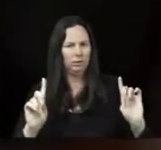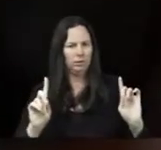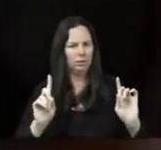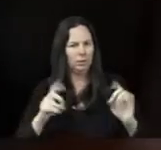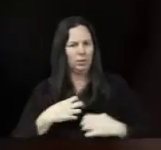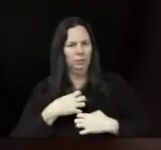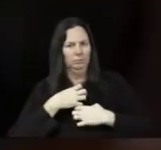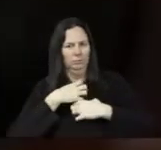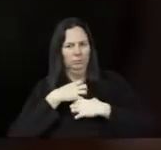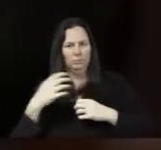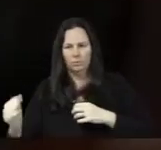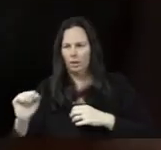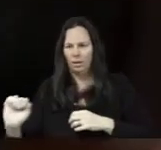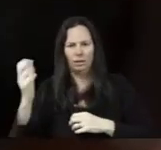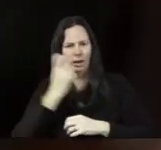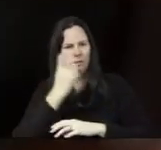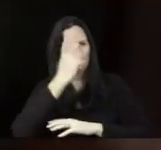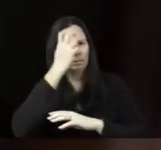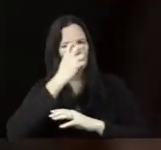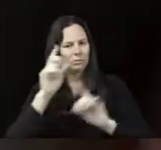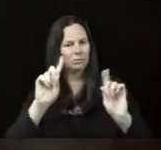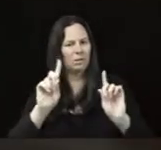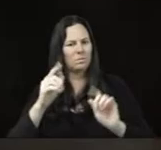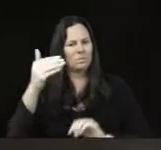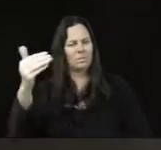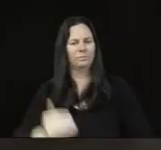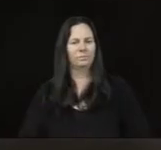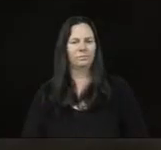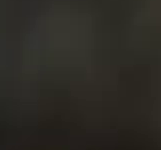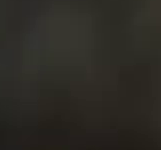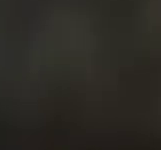and the fear of what will happen to those two men as they get older.